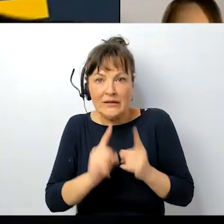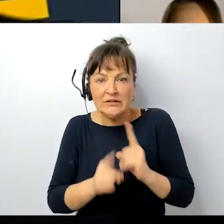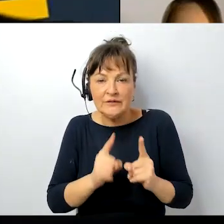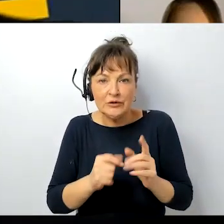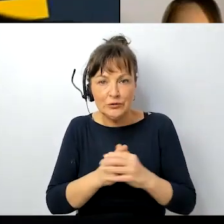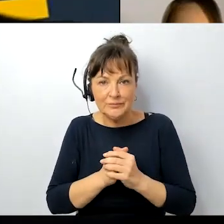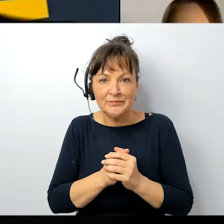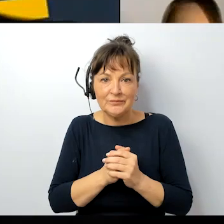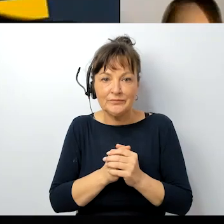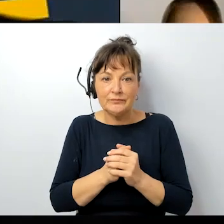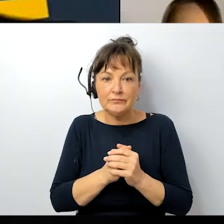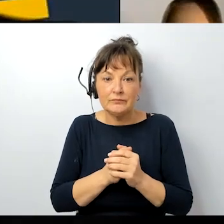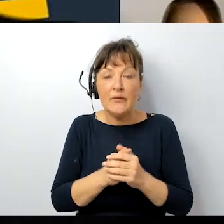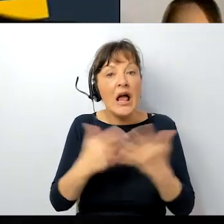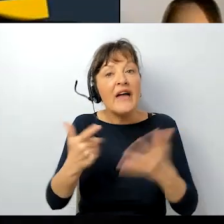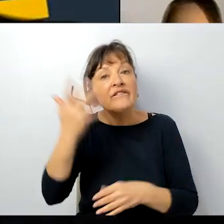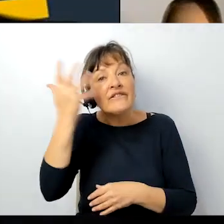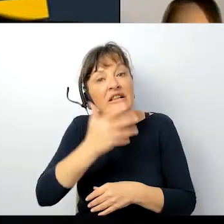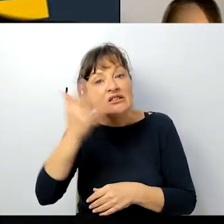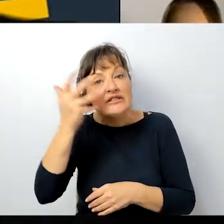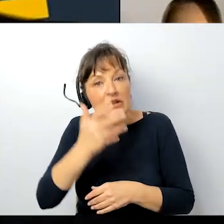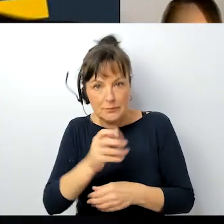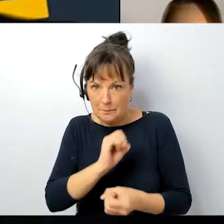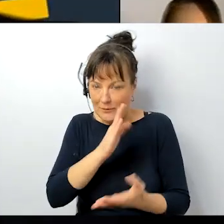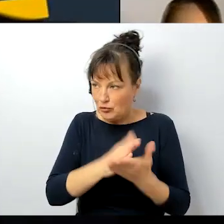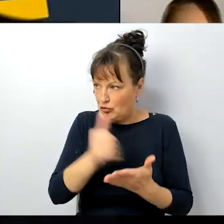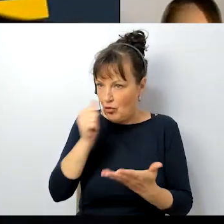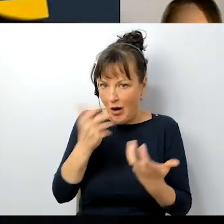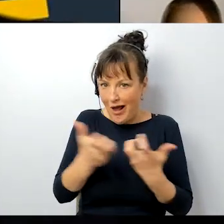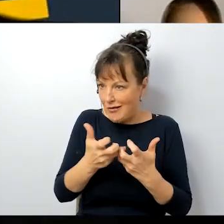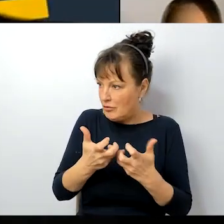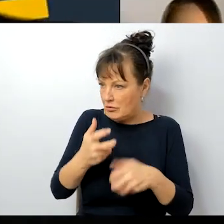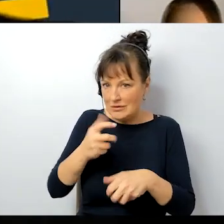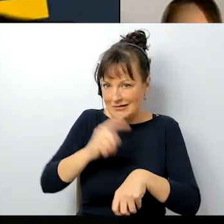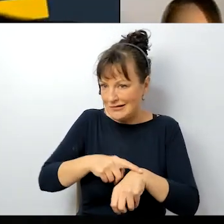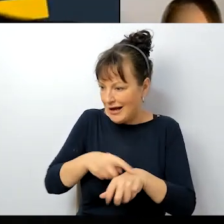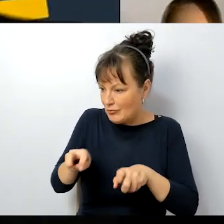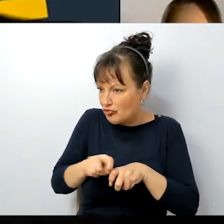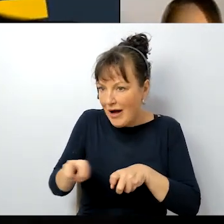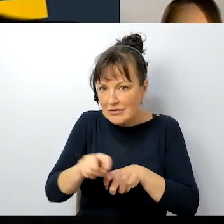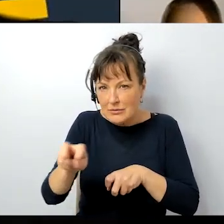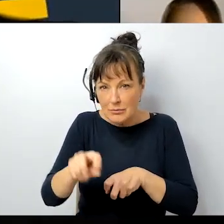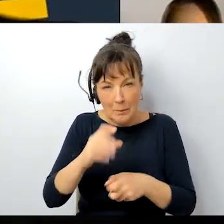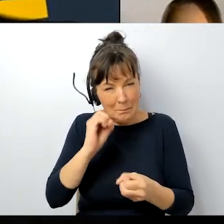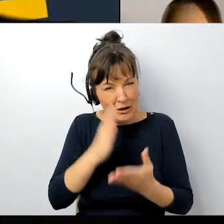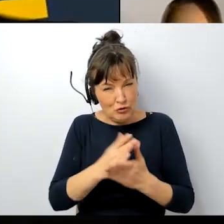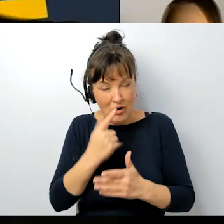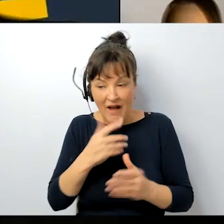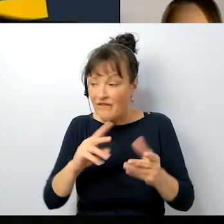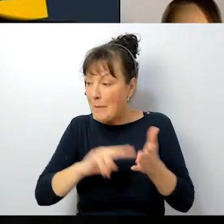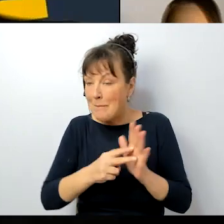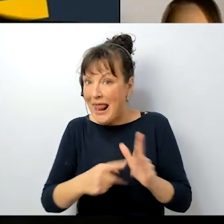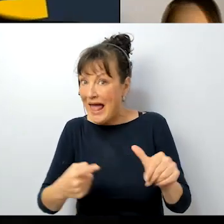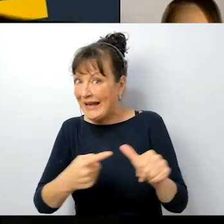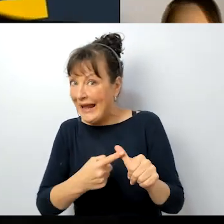that they just be little mice lurking around being very very silent. If it's in person, make sure you